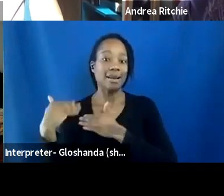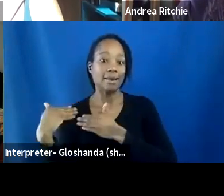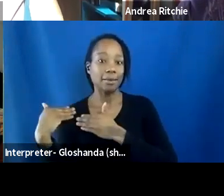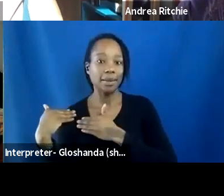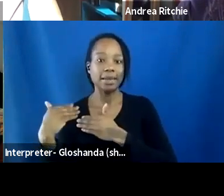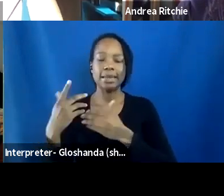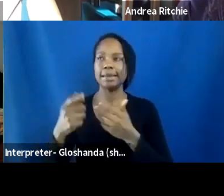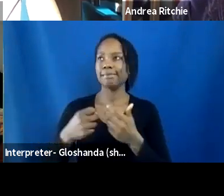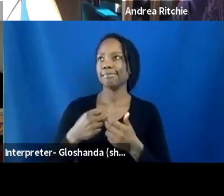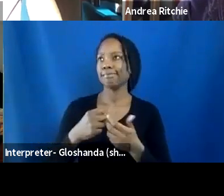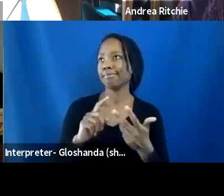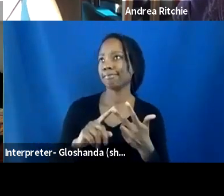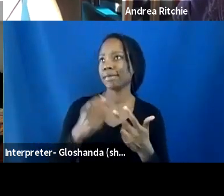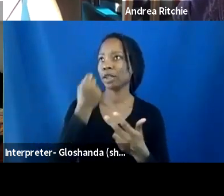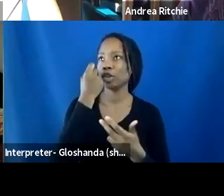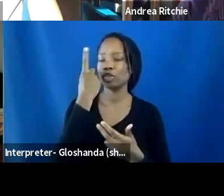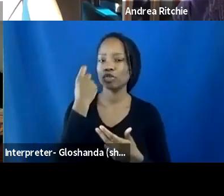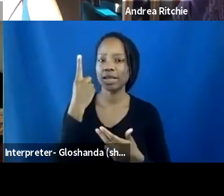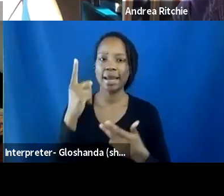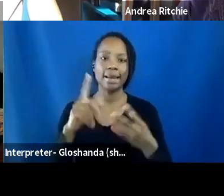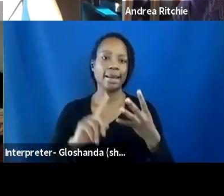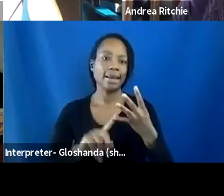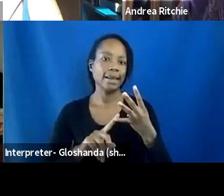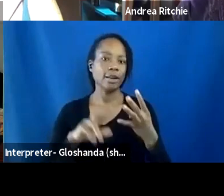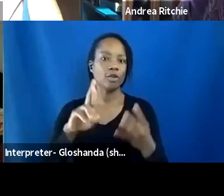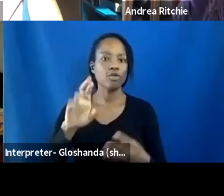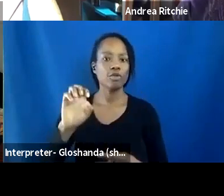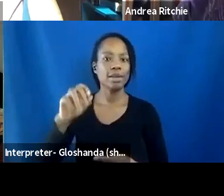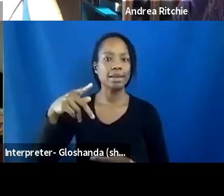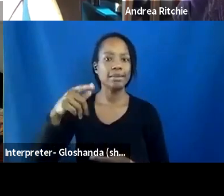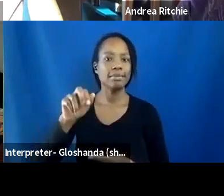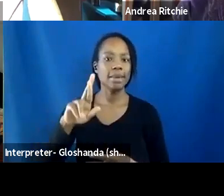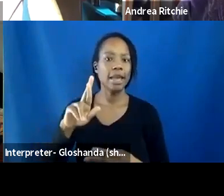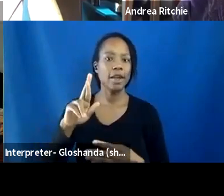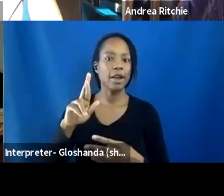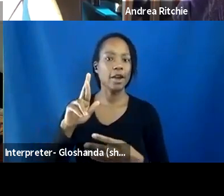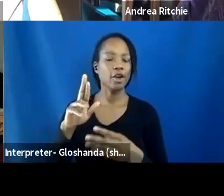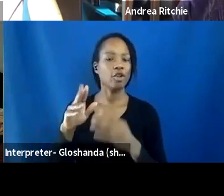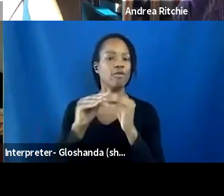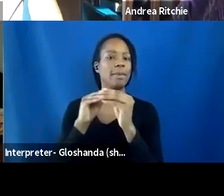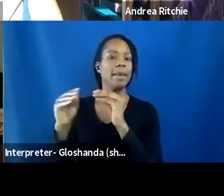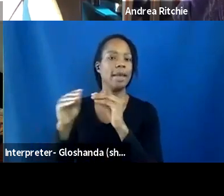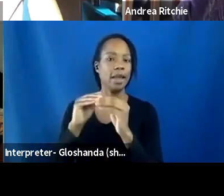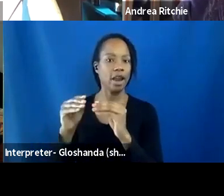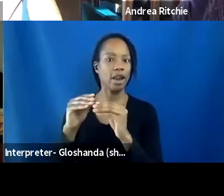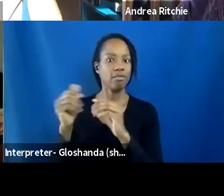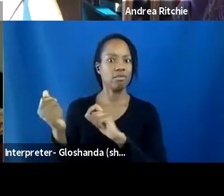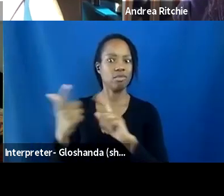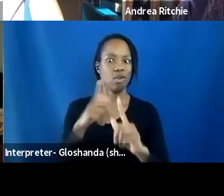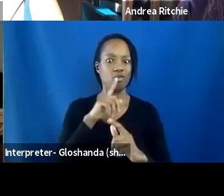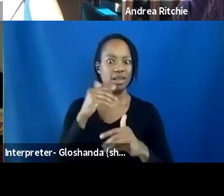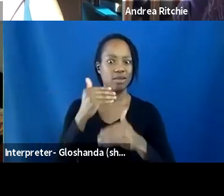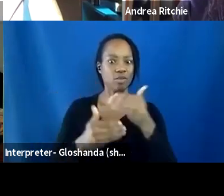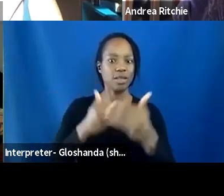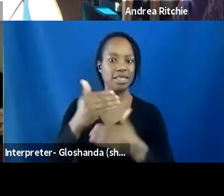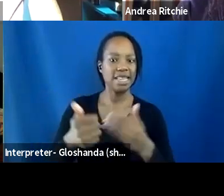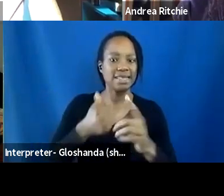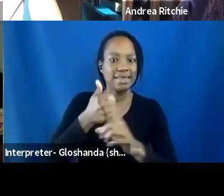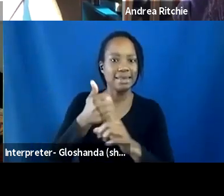and repair are processes that actually requires support networks and whole communities.